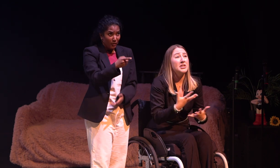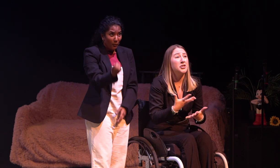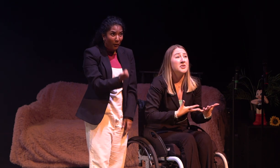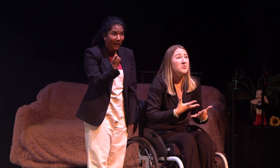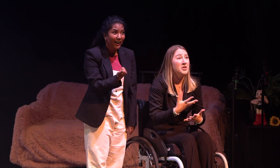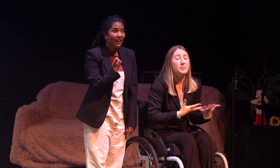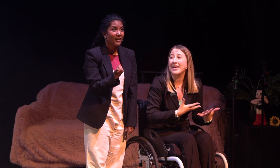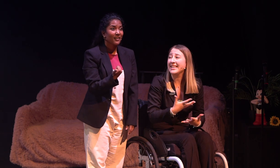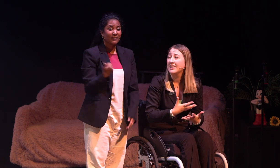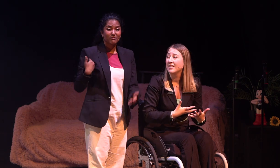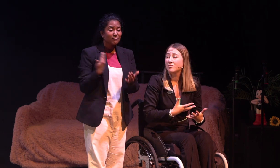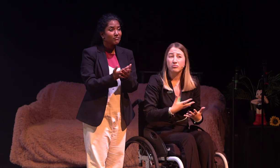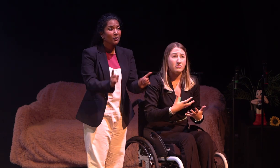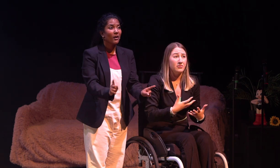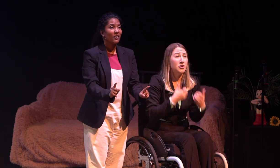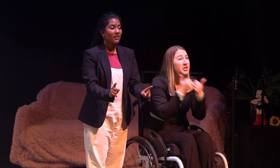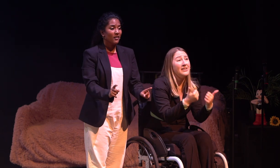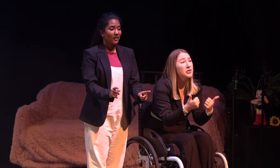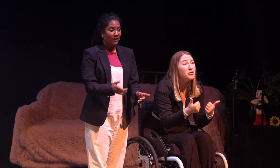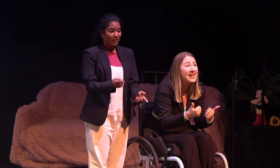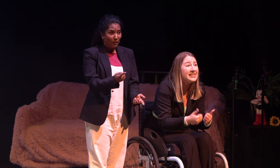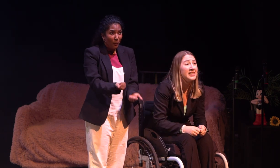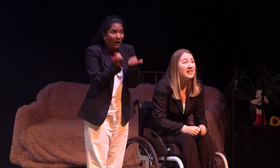how he's doing, where he's been. Just see if he's all right and